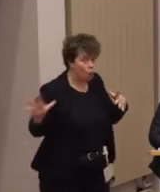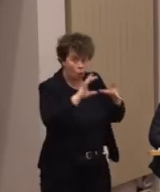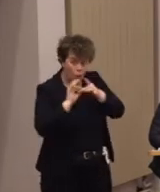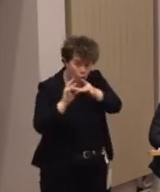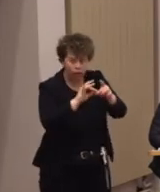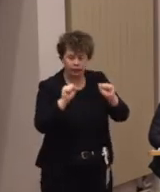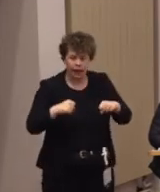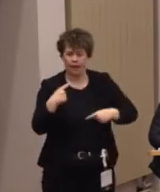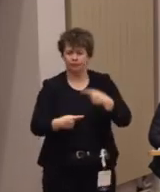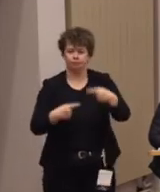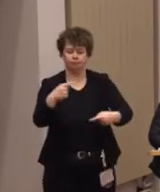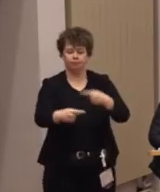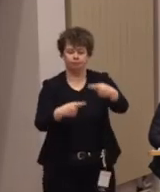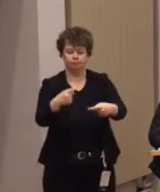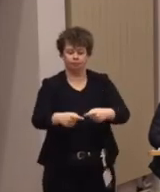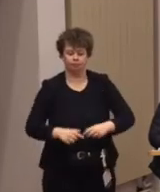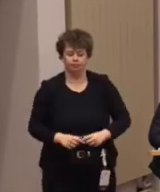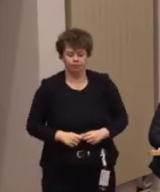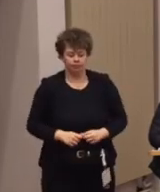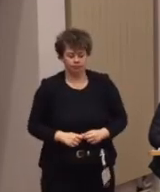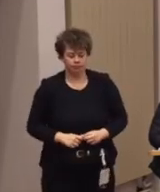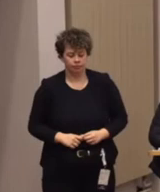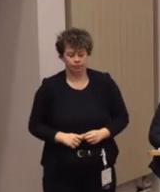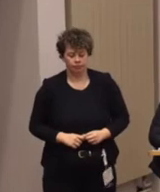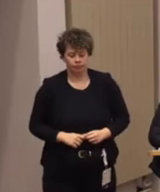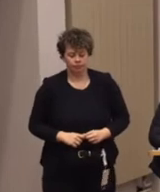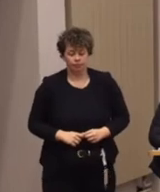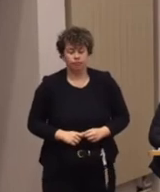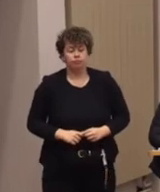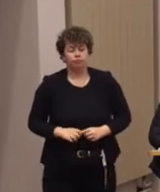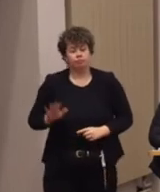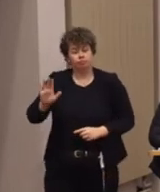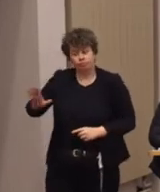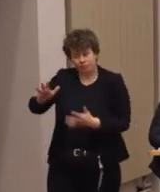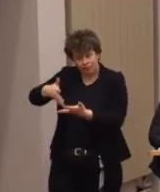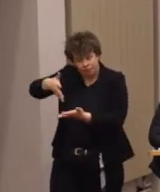including our traditional knowledge system of indigenous people should be respected and